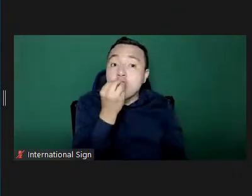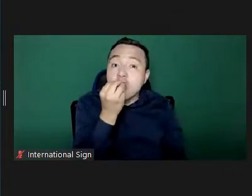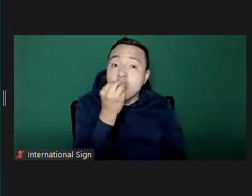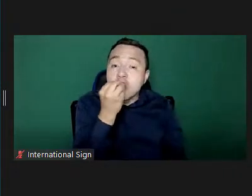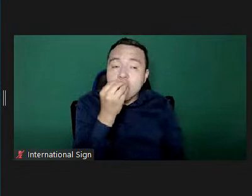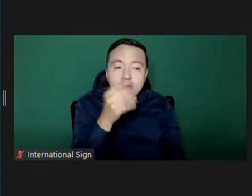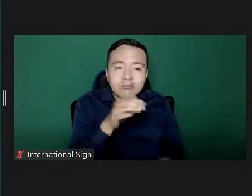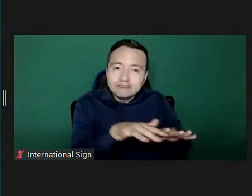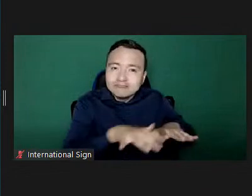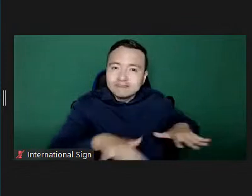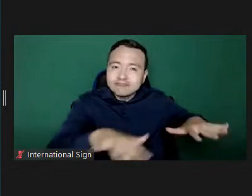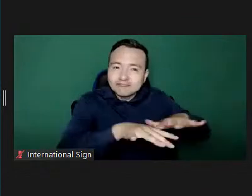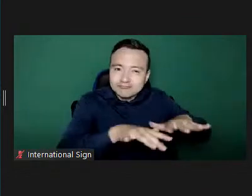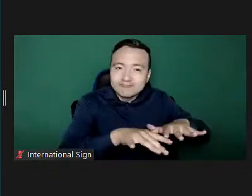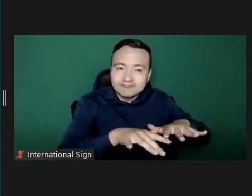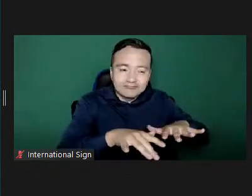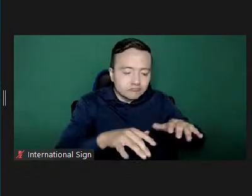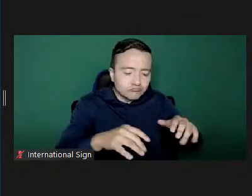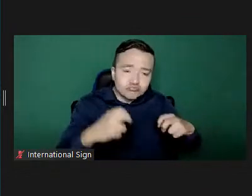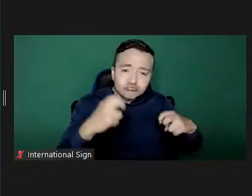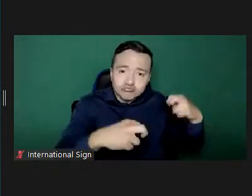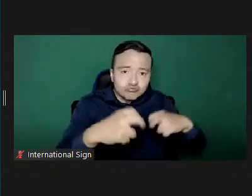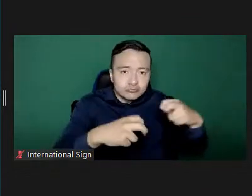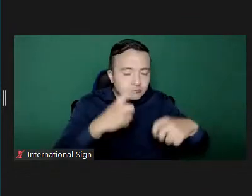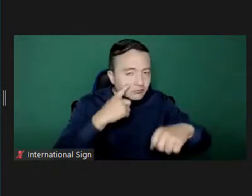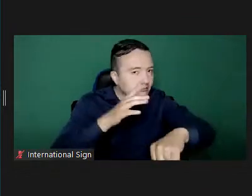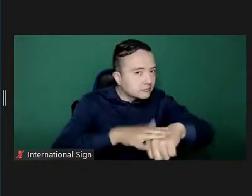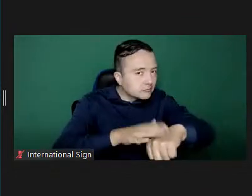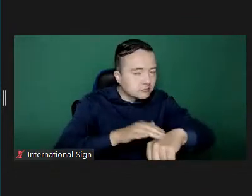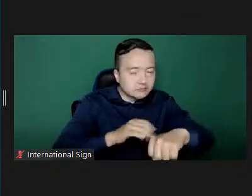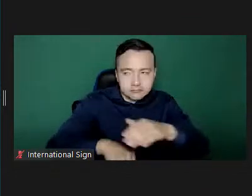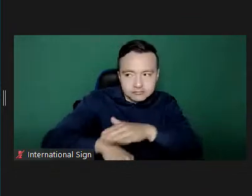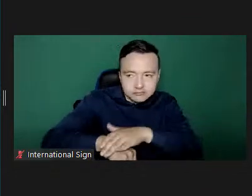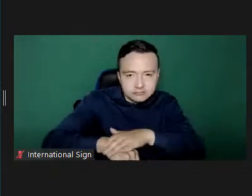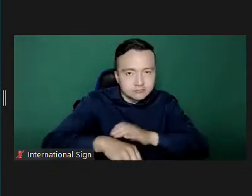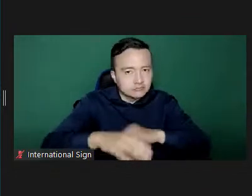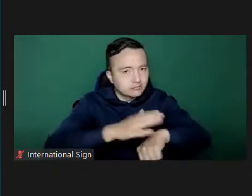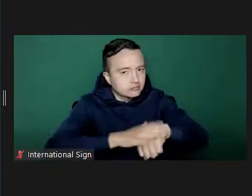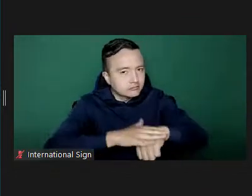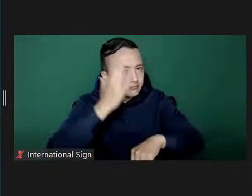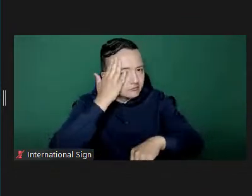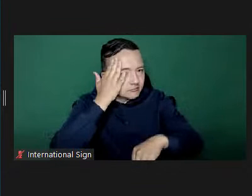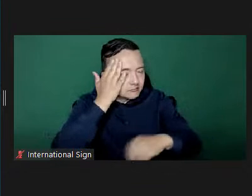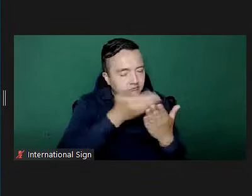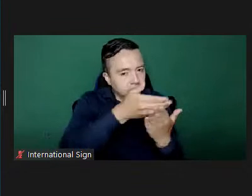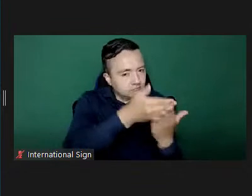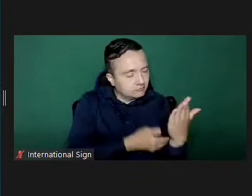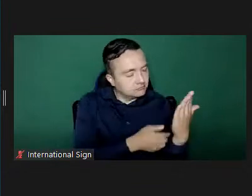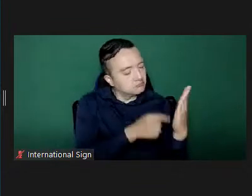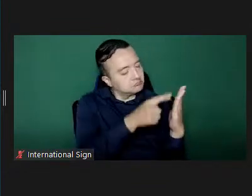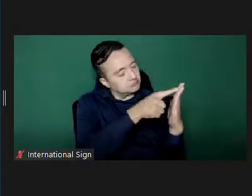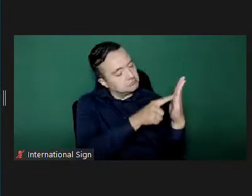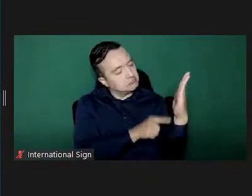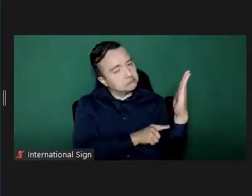We call that the Better For You menu, that has been rolled out